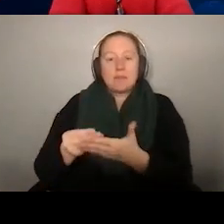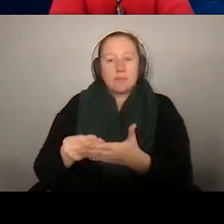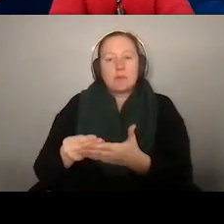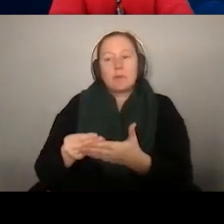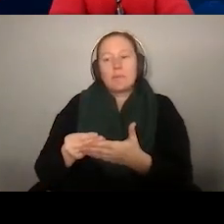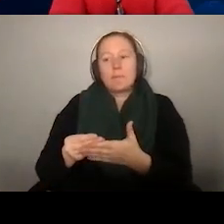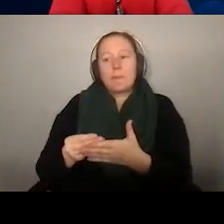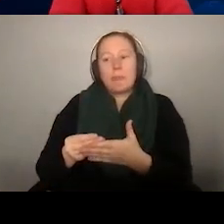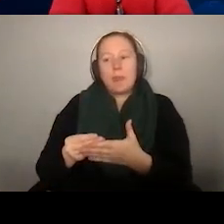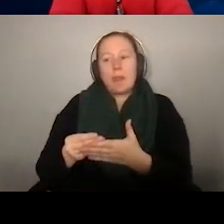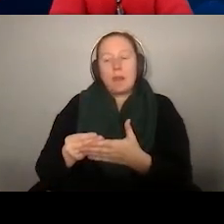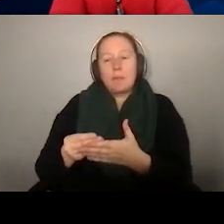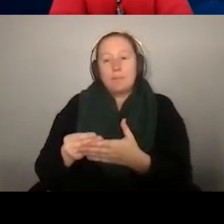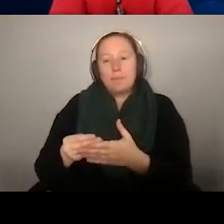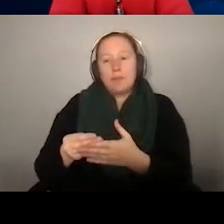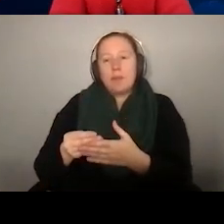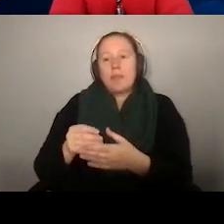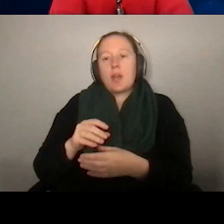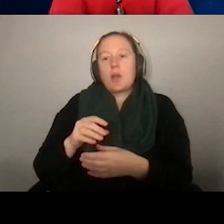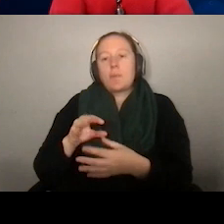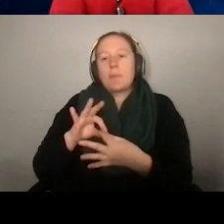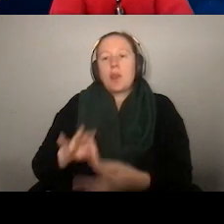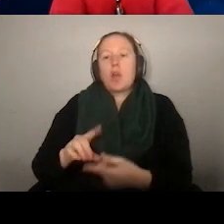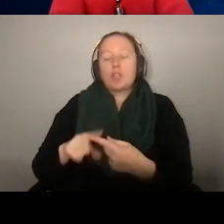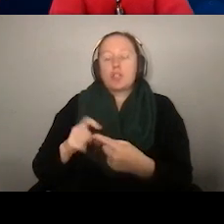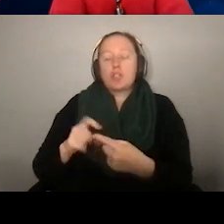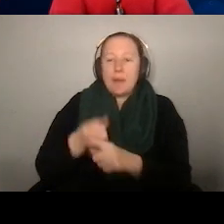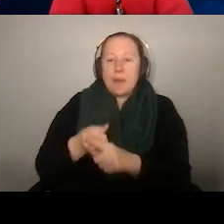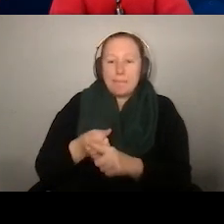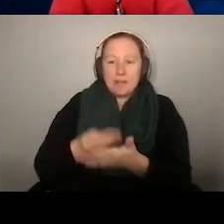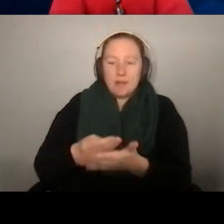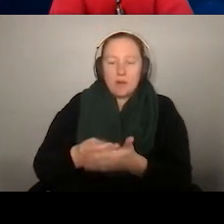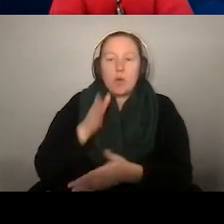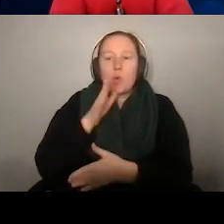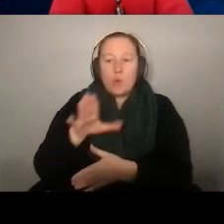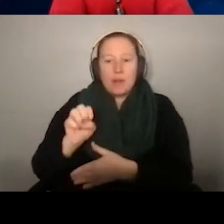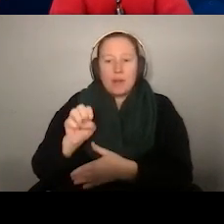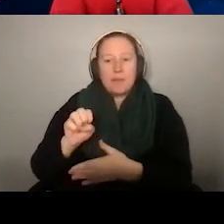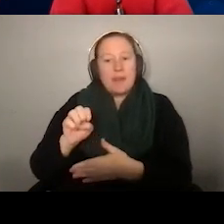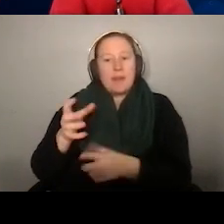the impacted funding appropriation will be de-obligated and returned to the Department of Treasury.